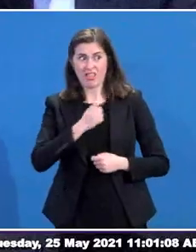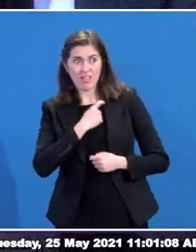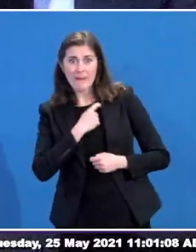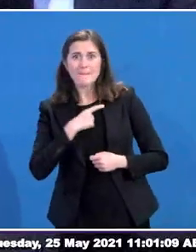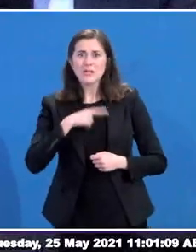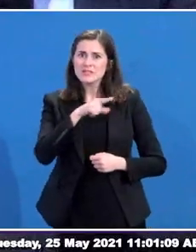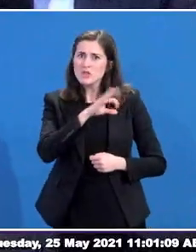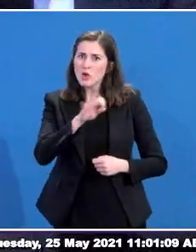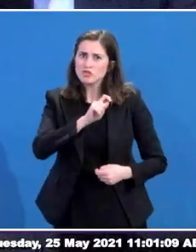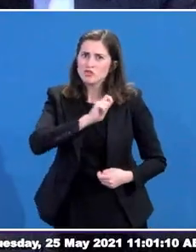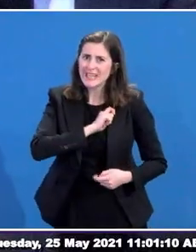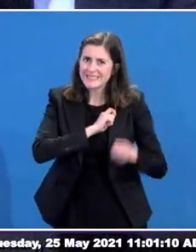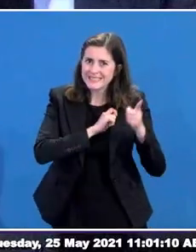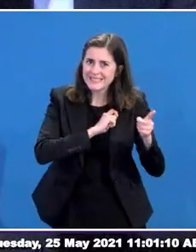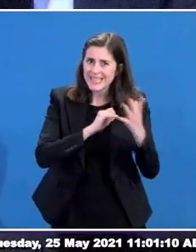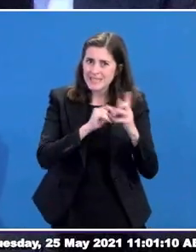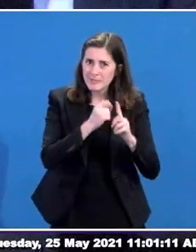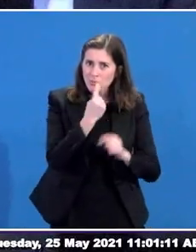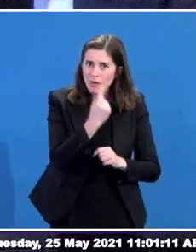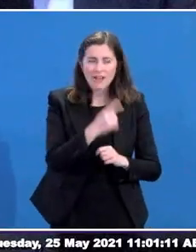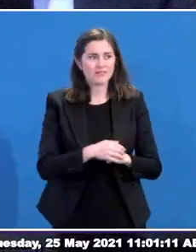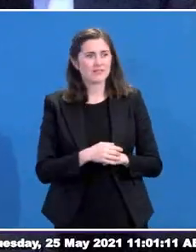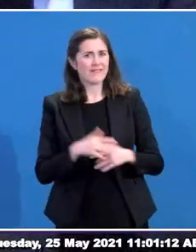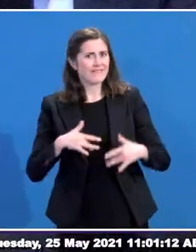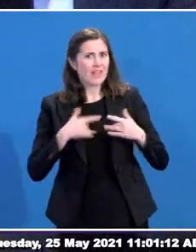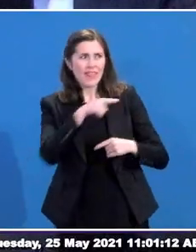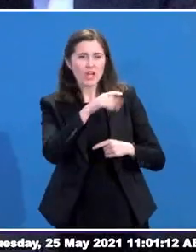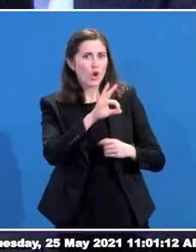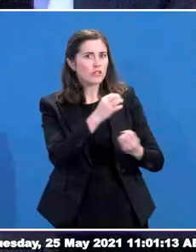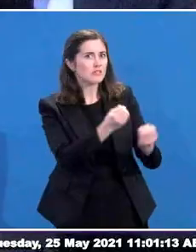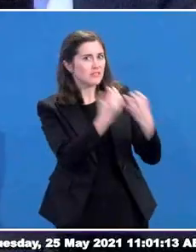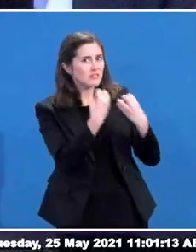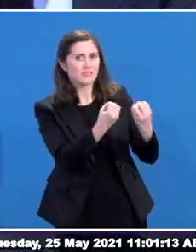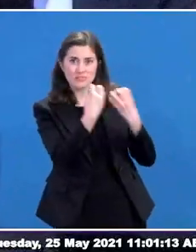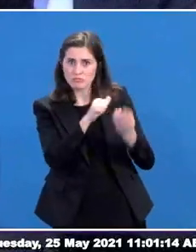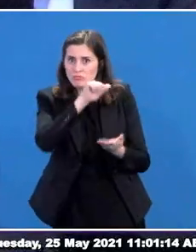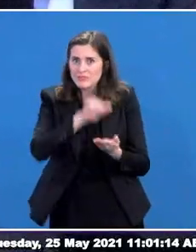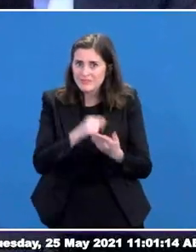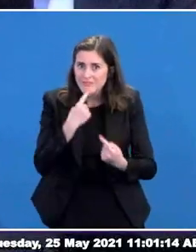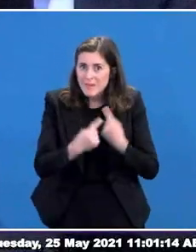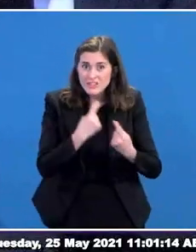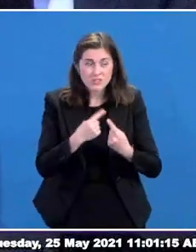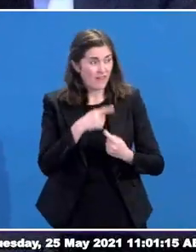You would not have been confident that you received reliable information? ELIZA: Yes. You would not have had that support? Yes.